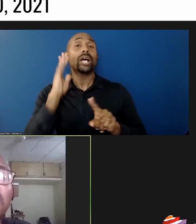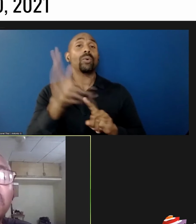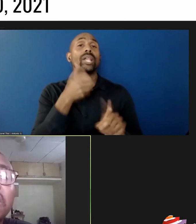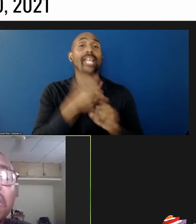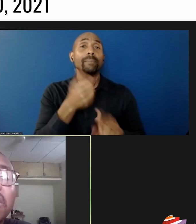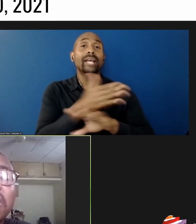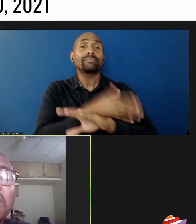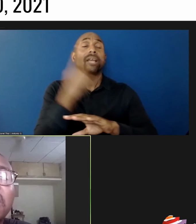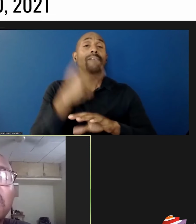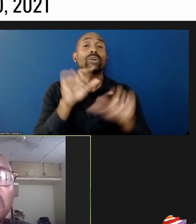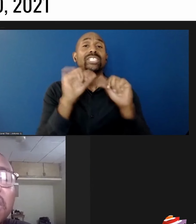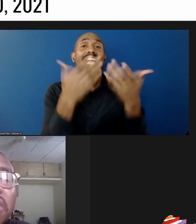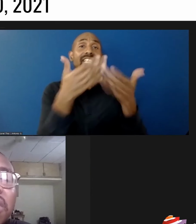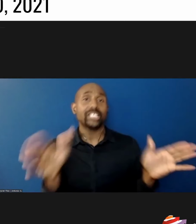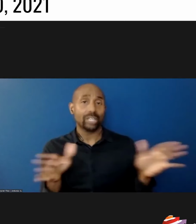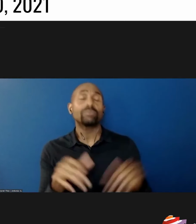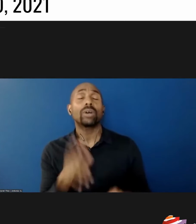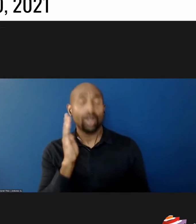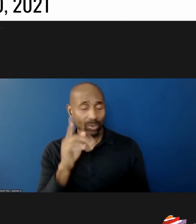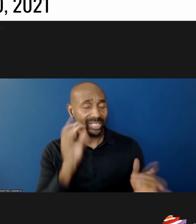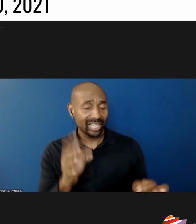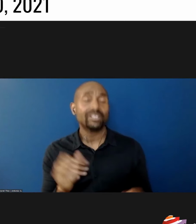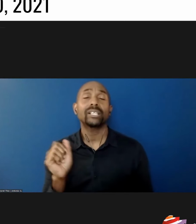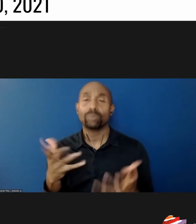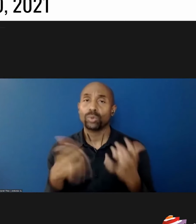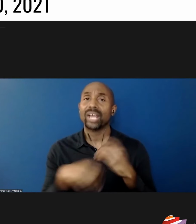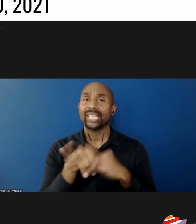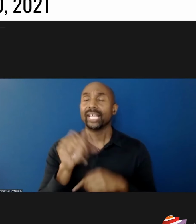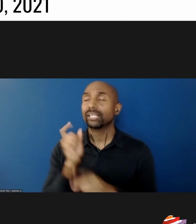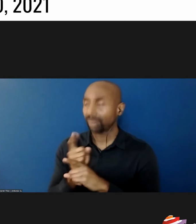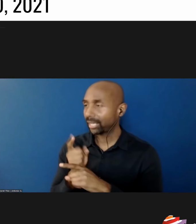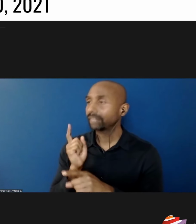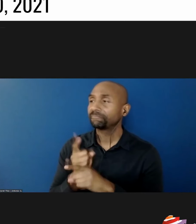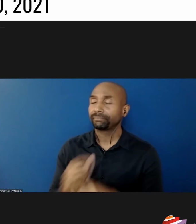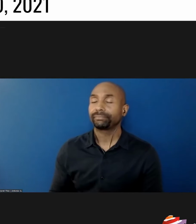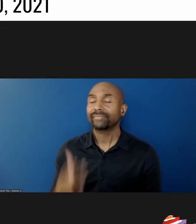Thank you so much, Dikko, I really appreciate your thoughts. We have